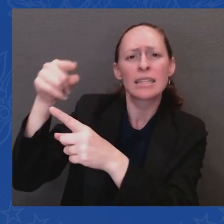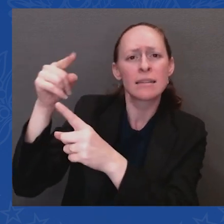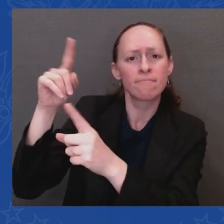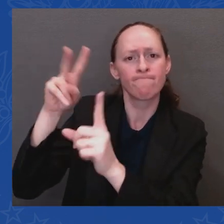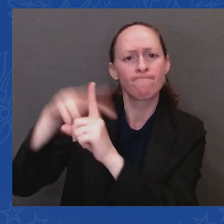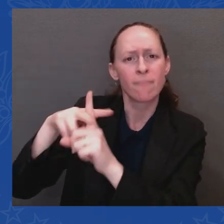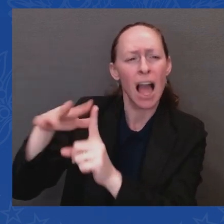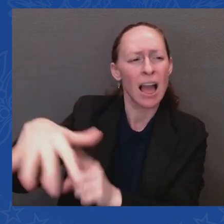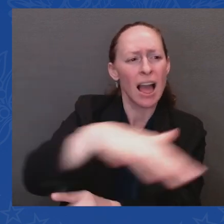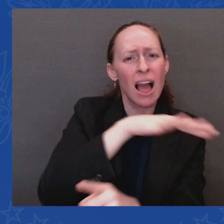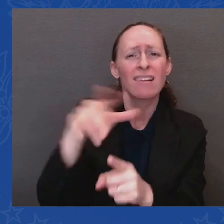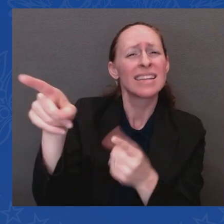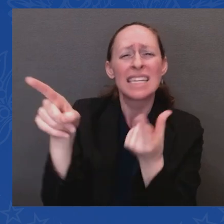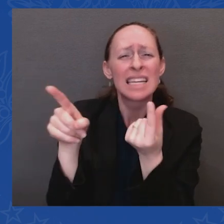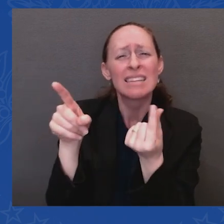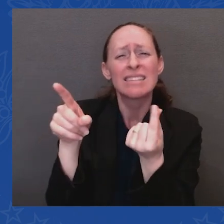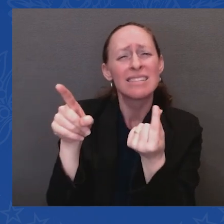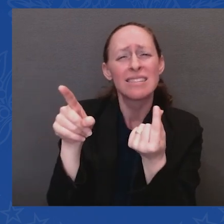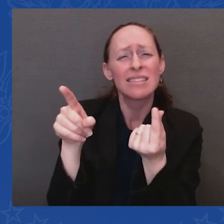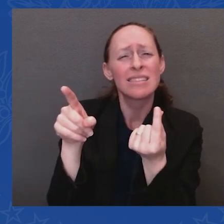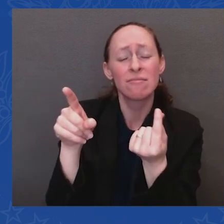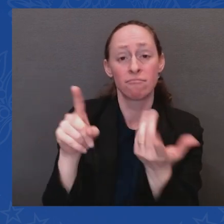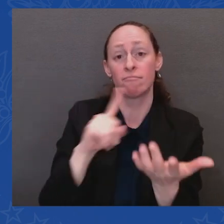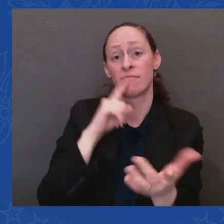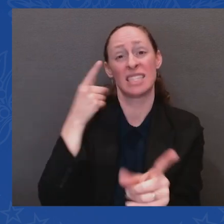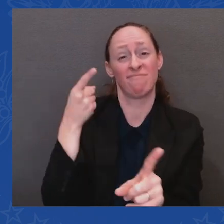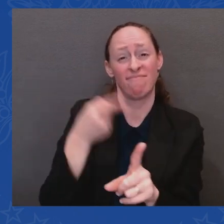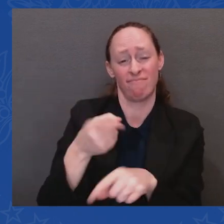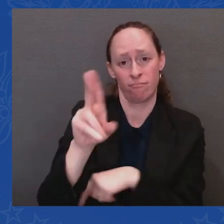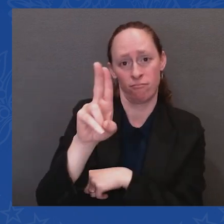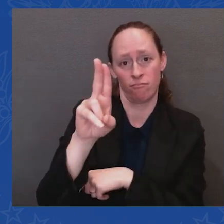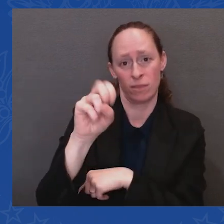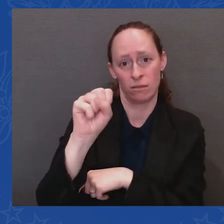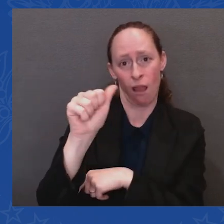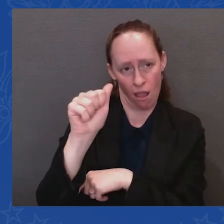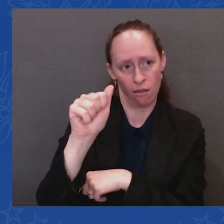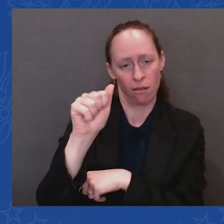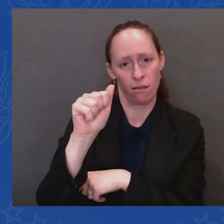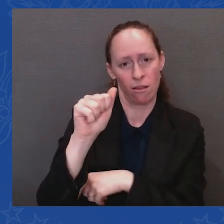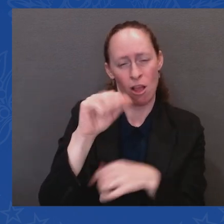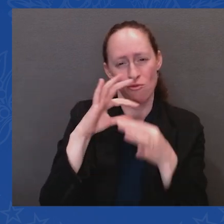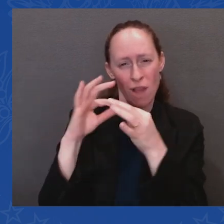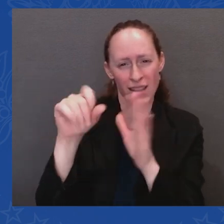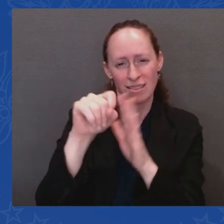We're the only nation in the world -- only nation in the world that's built on an idea.